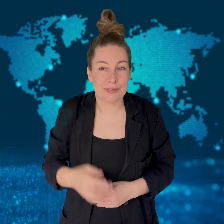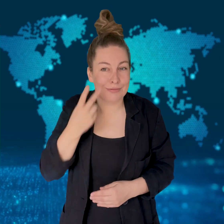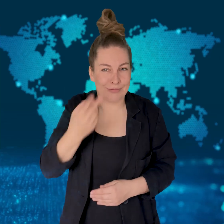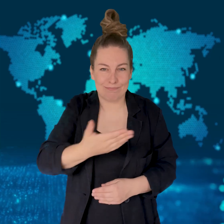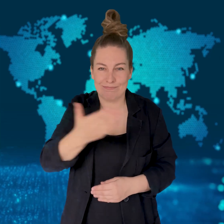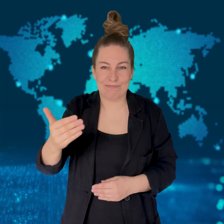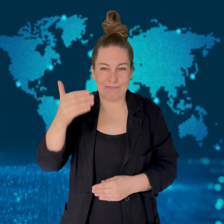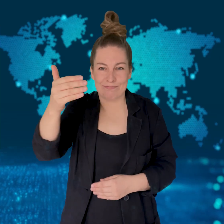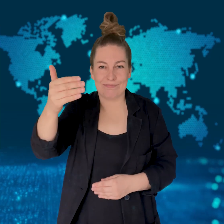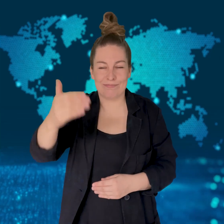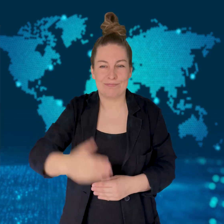See you next time!